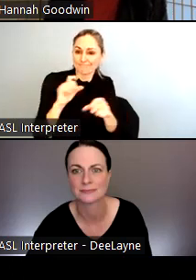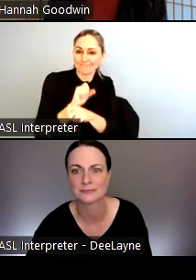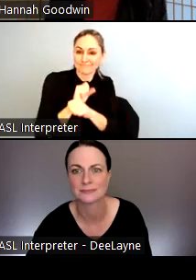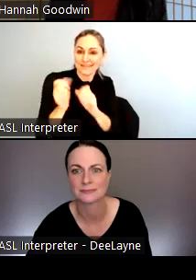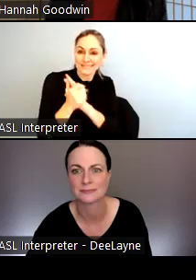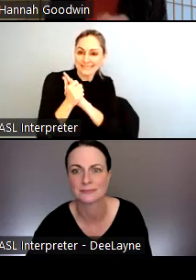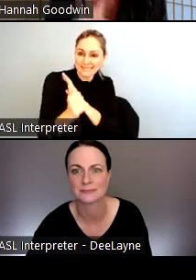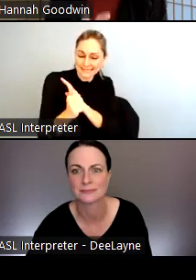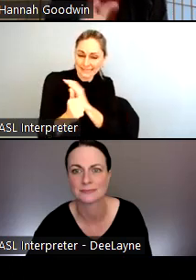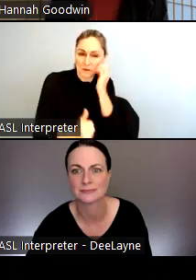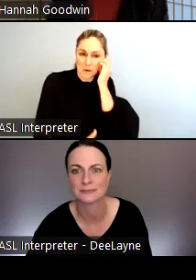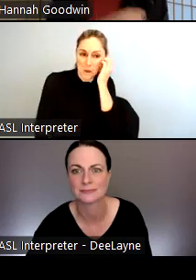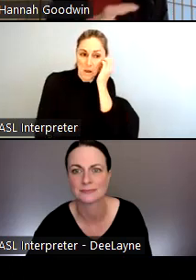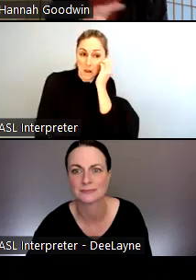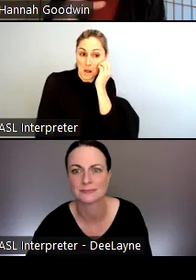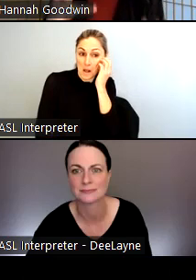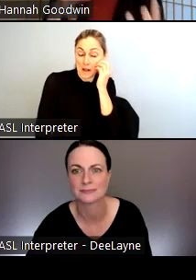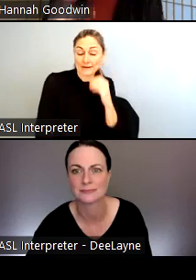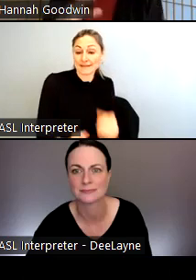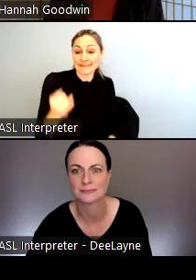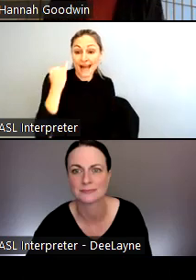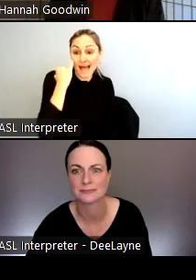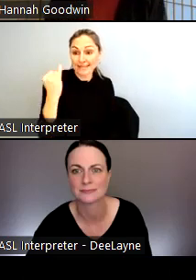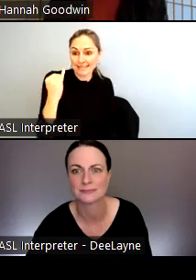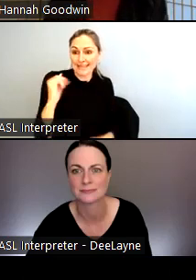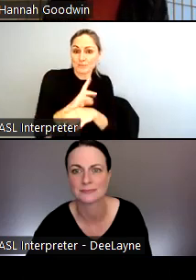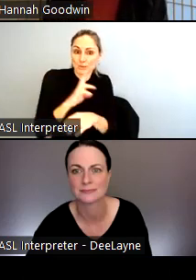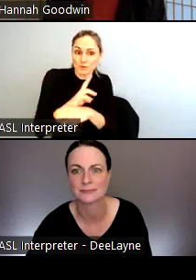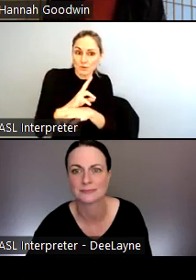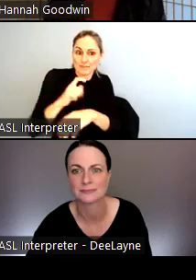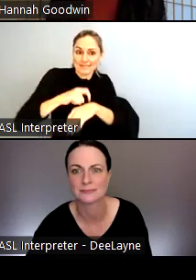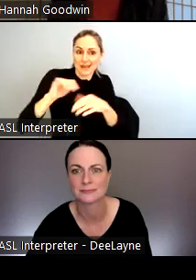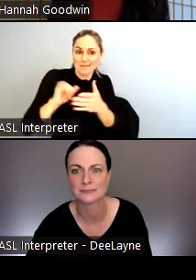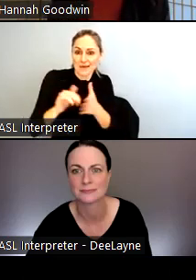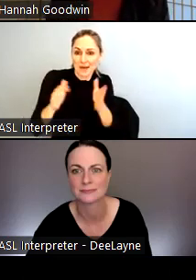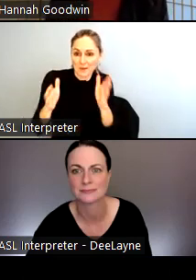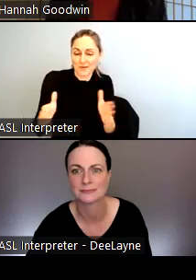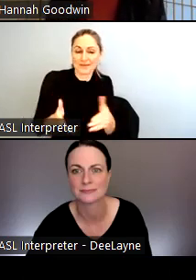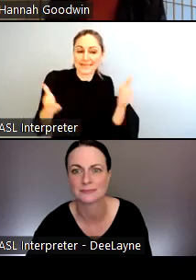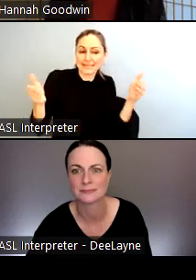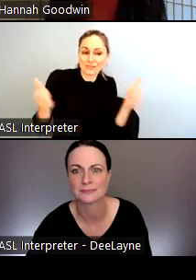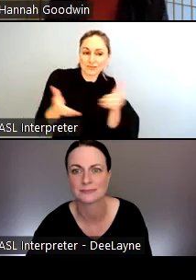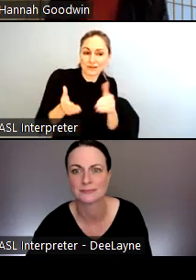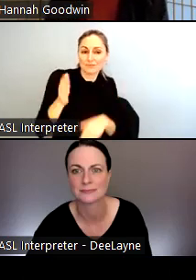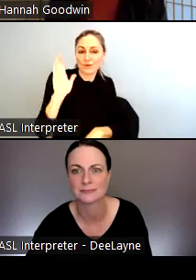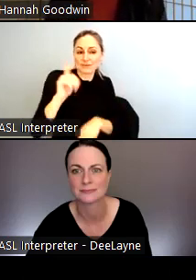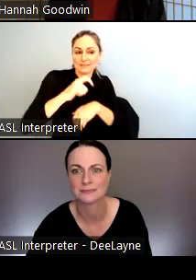And the idea is to use the time that way. So introductory and presentation time should be minimal.